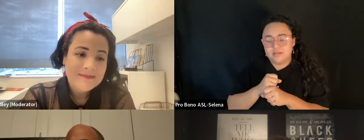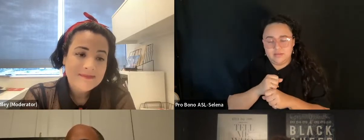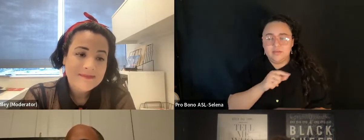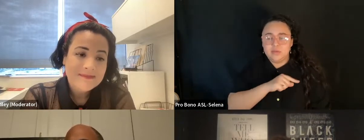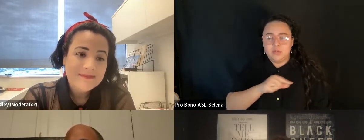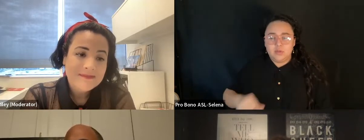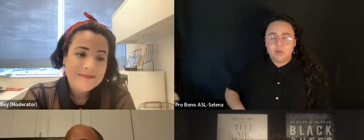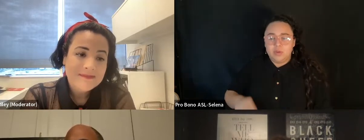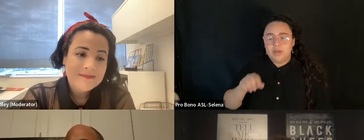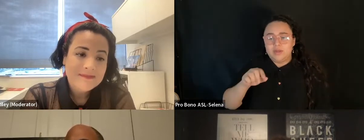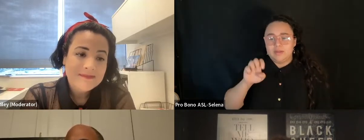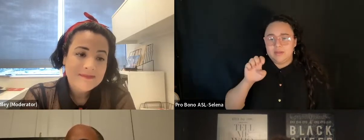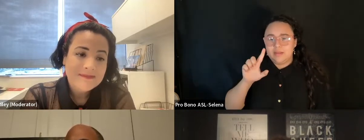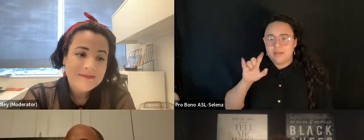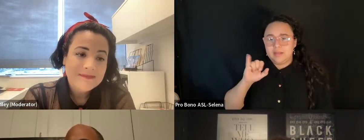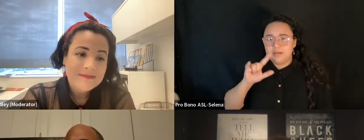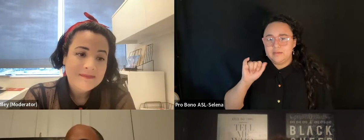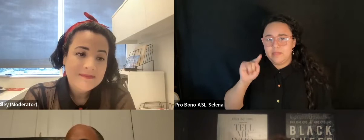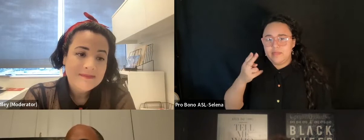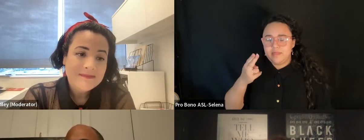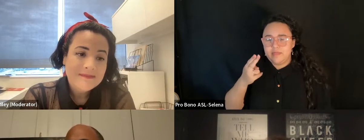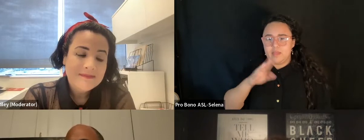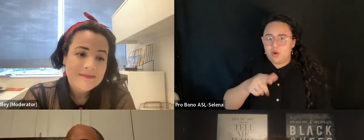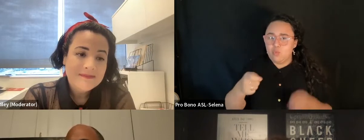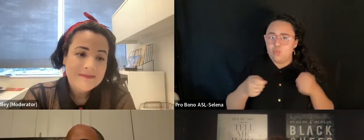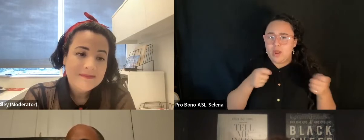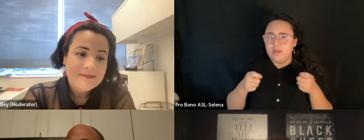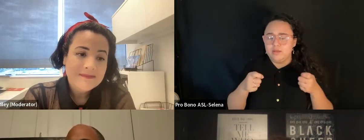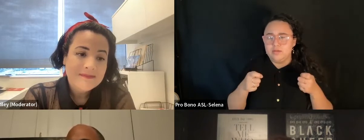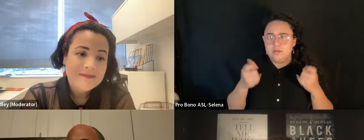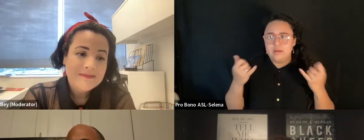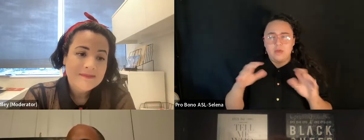The world is so unrecognizable and yet the monarchy provides that constant, that foundation to